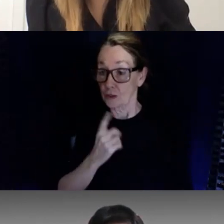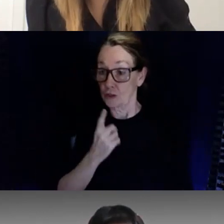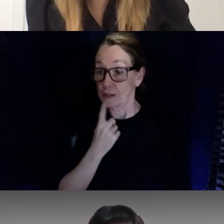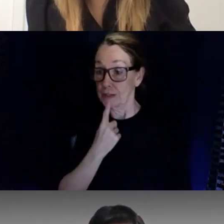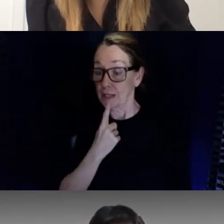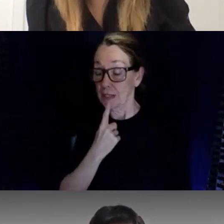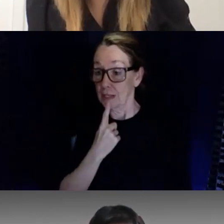AND PERHAPS THAT COULD BE OF ASSISTANCE, AS WELL, SO WE CAN HAVE SOME MASTER LIST THAT WE CAN DISSEMINATE THIS TO.